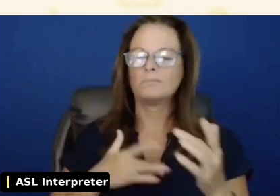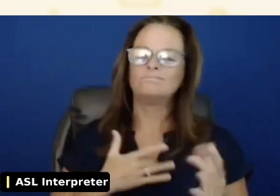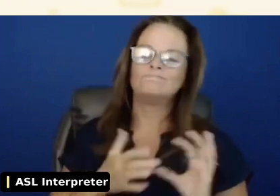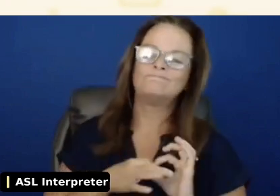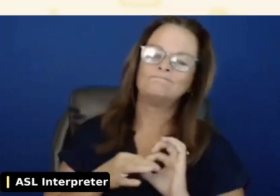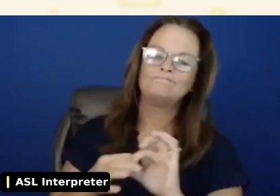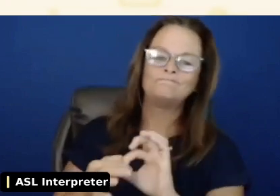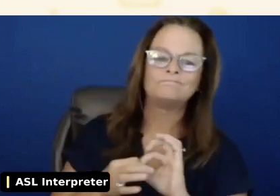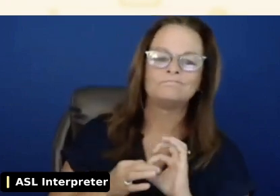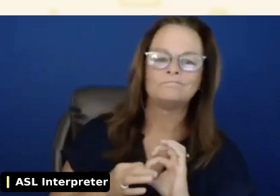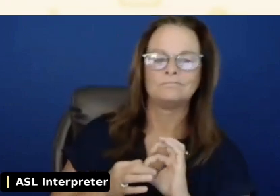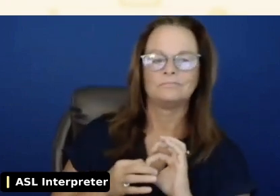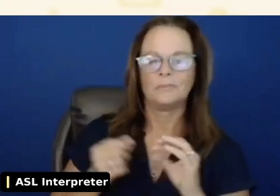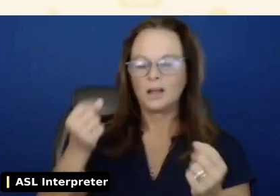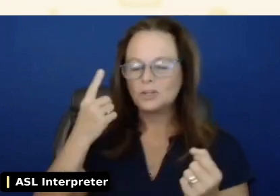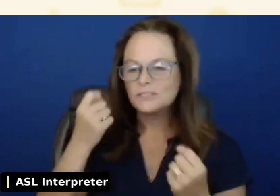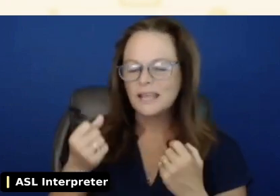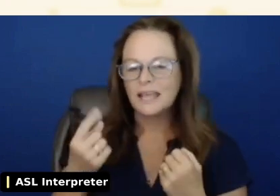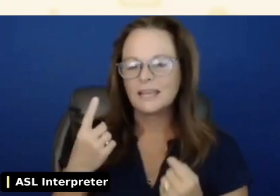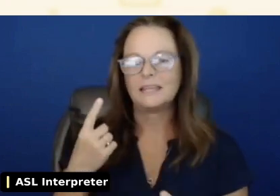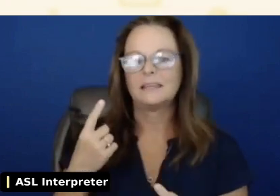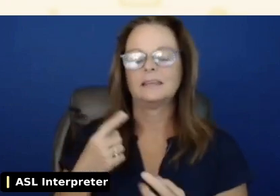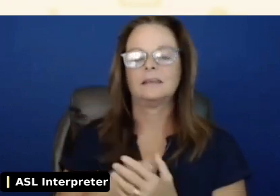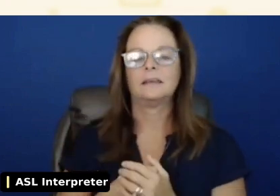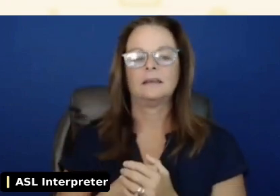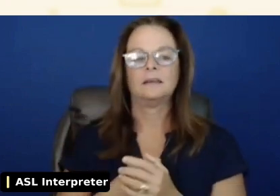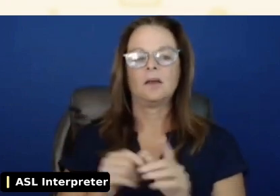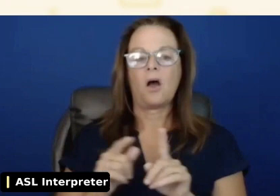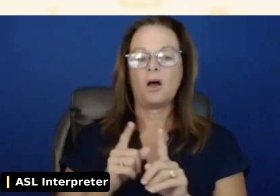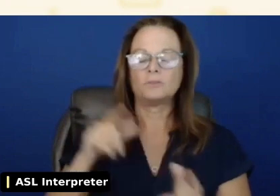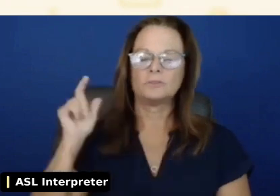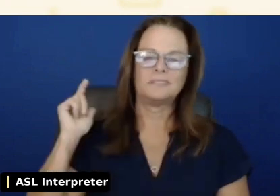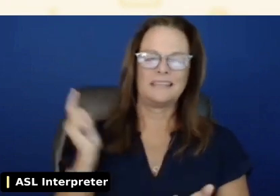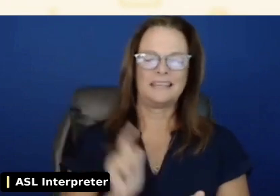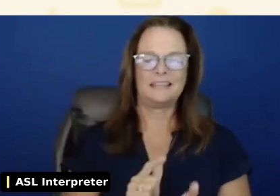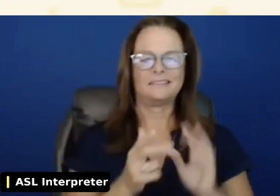And also to reducing the stigma and the misconceptions